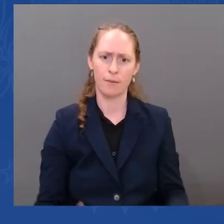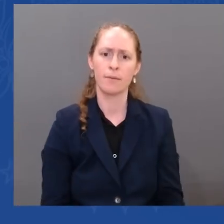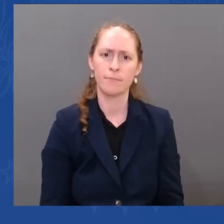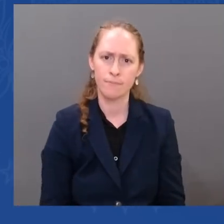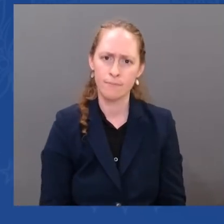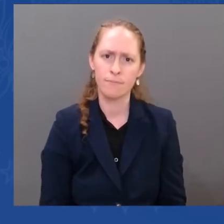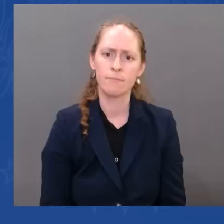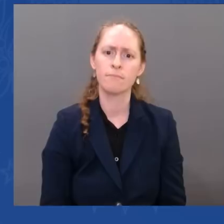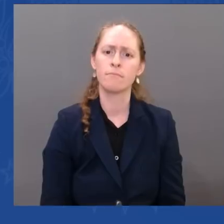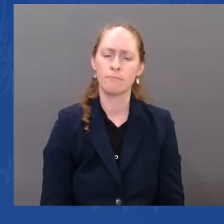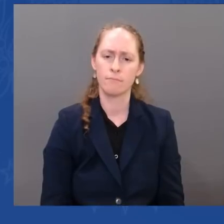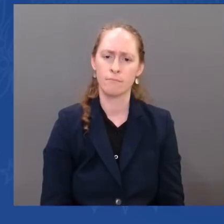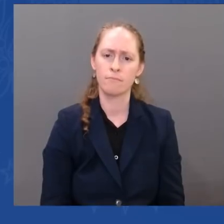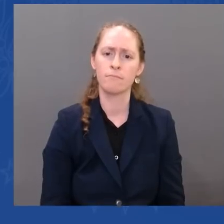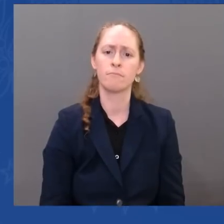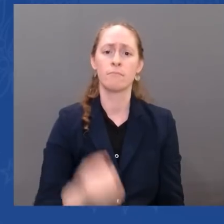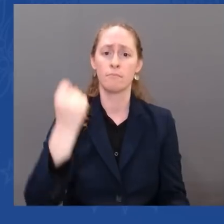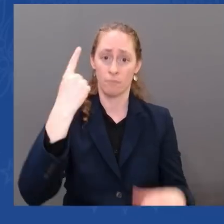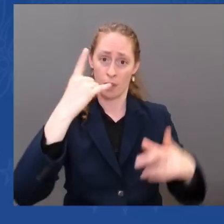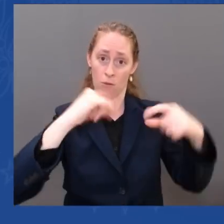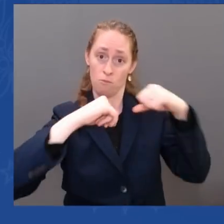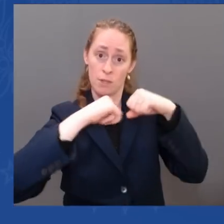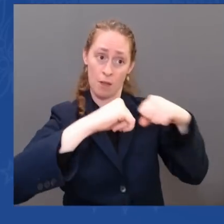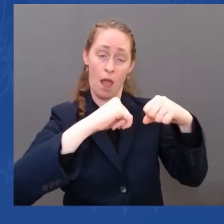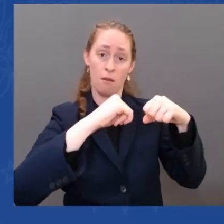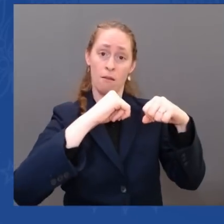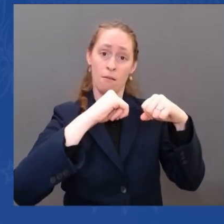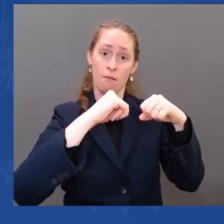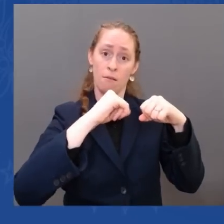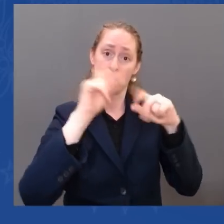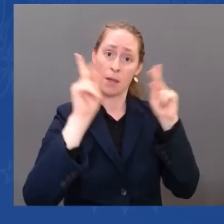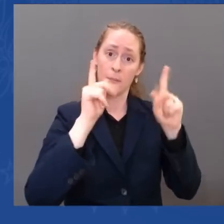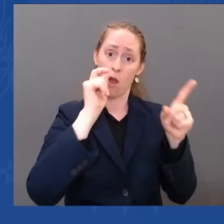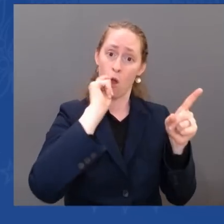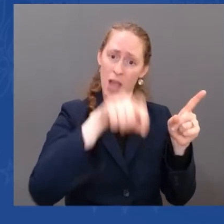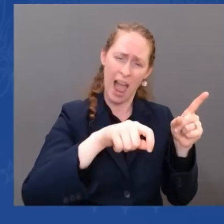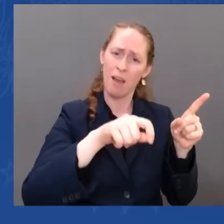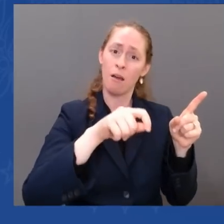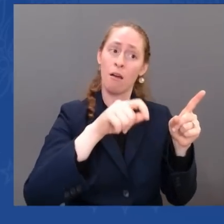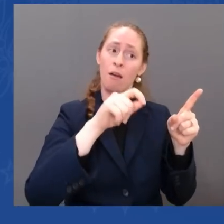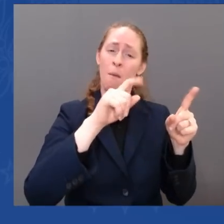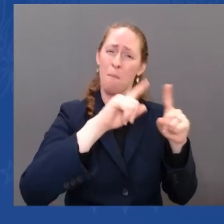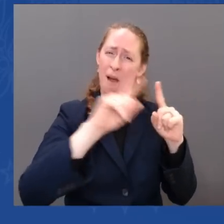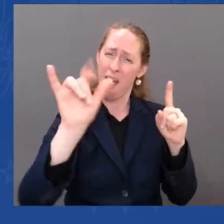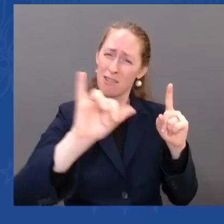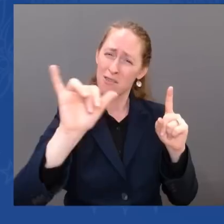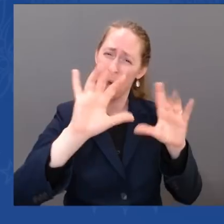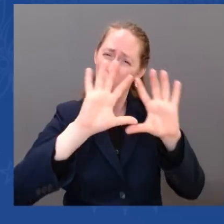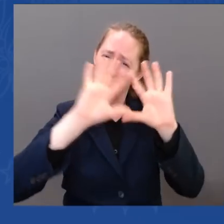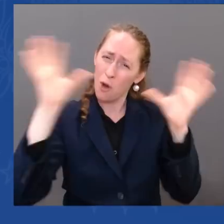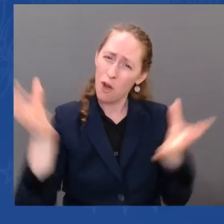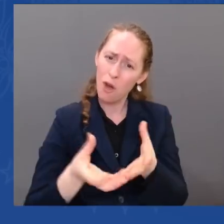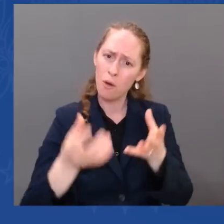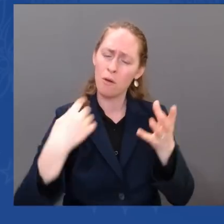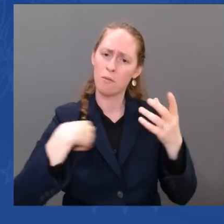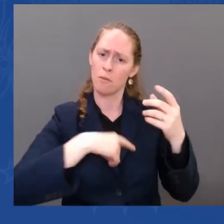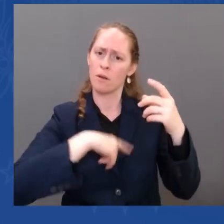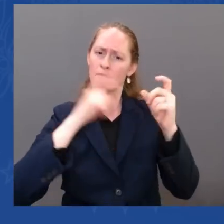that is based on the premise of respect for international law -- what you like to call a "rules-based"